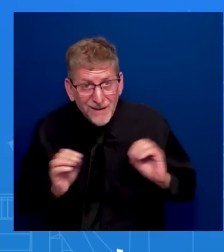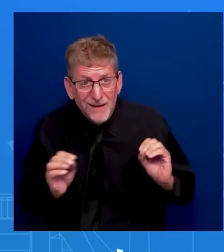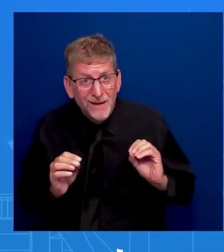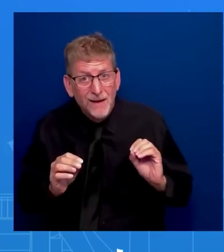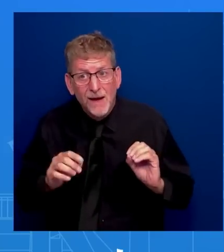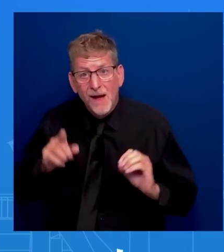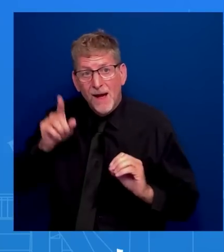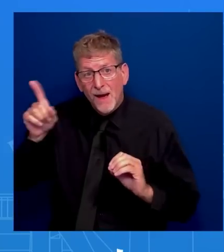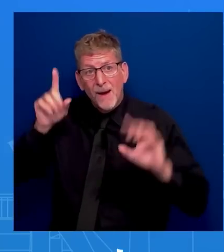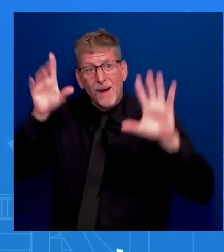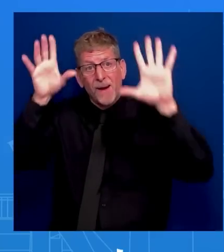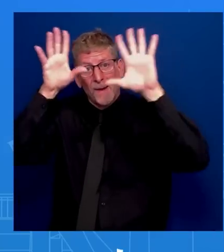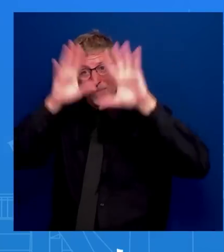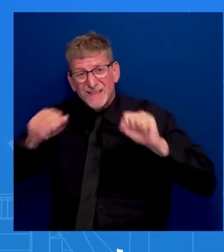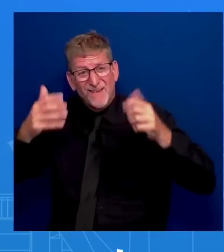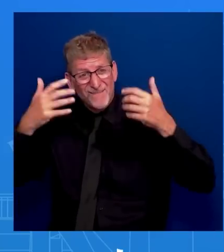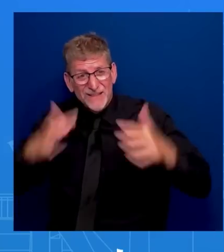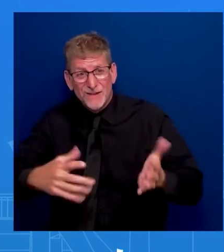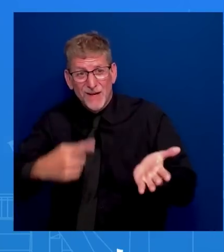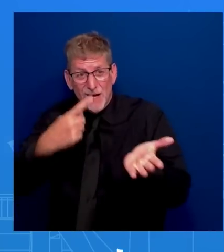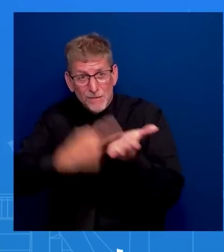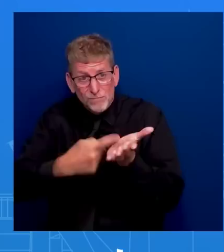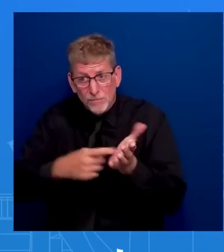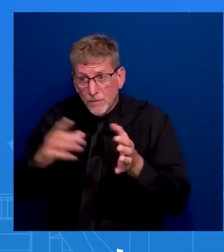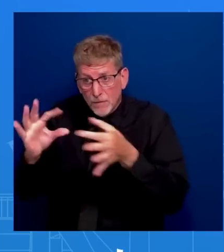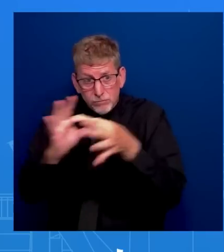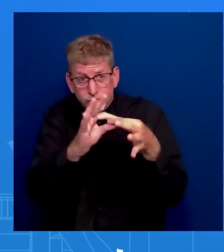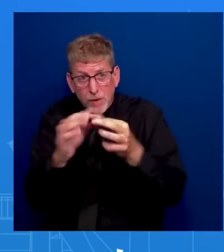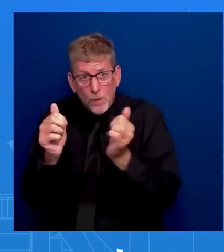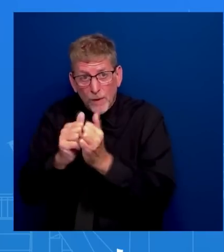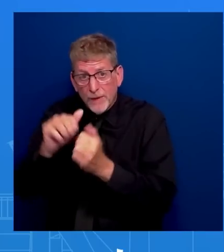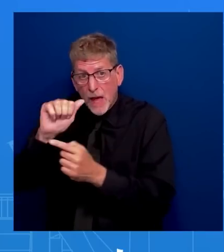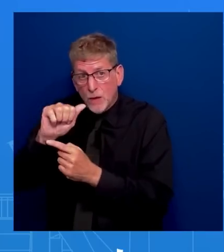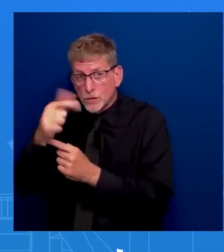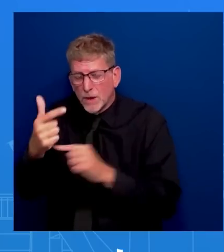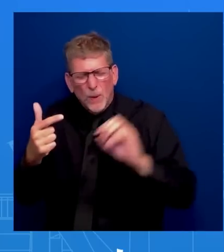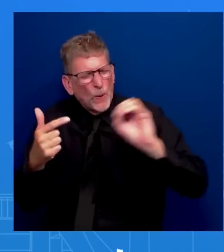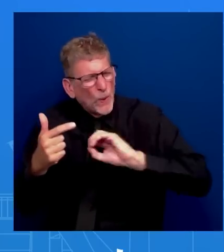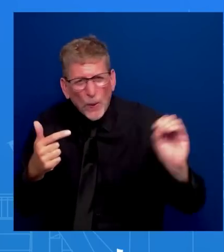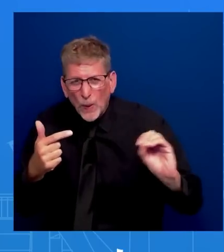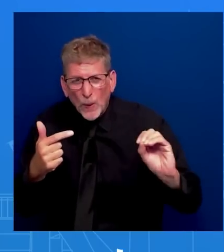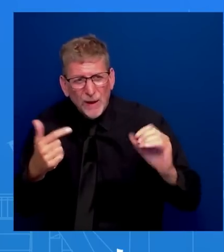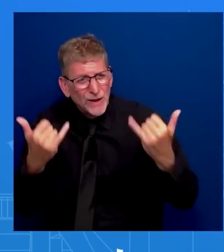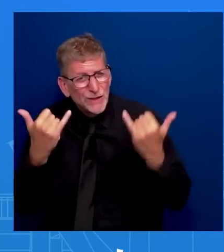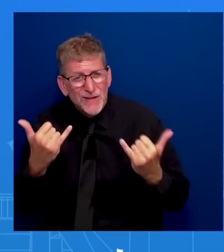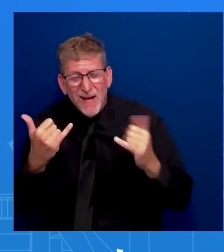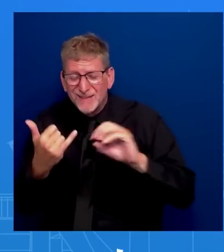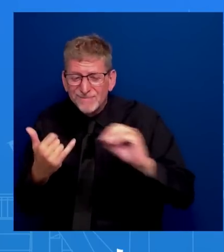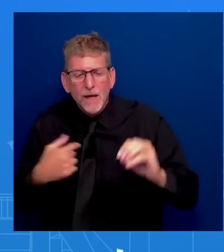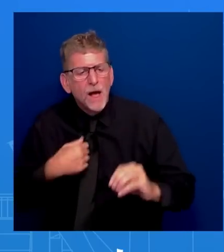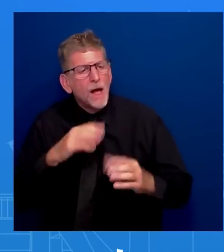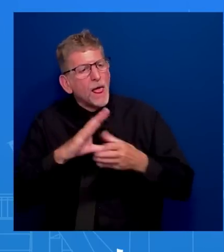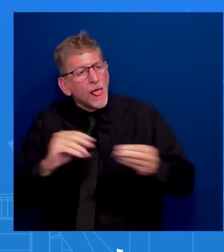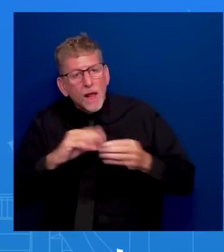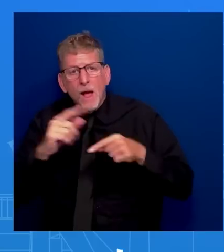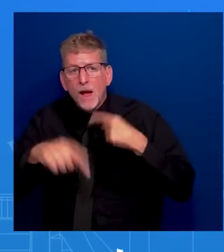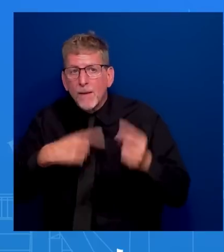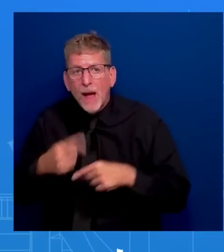There's no calls for me to preview. Again, I'm just not going to comment on any ongoing criminal investigations. The Press: When it comes to student loans